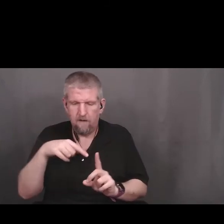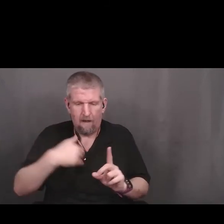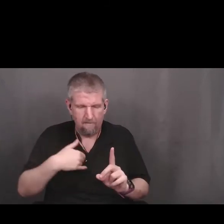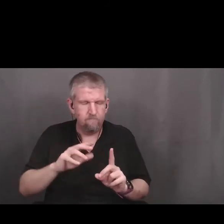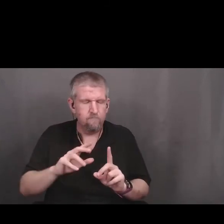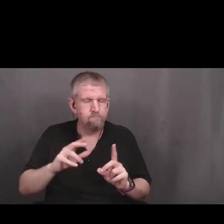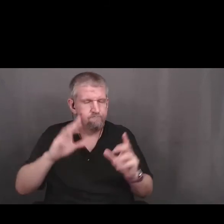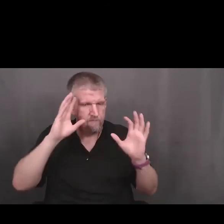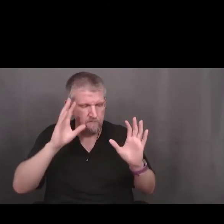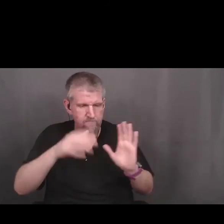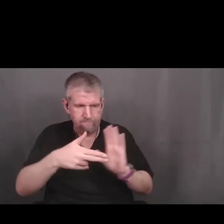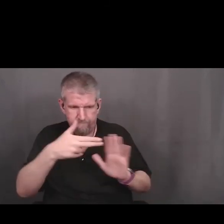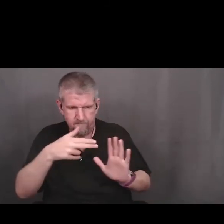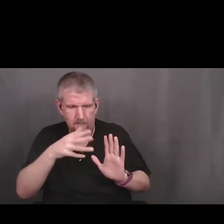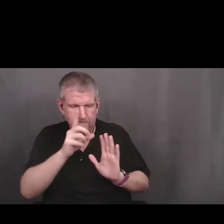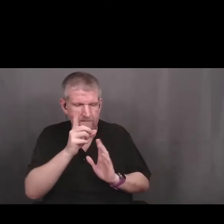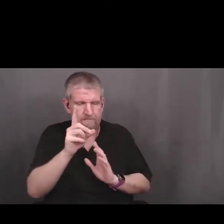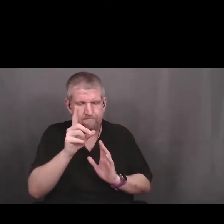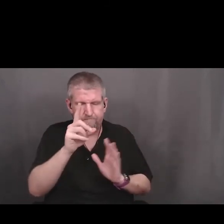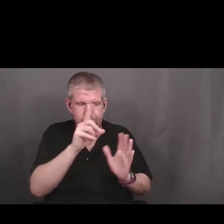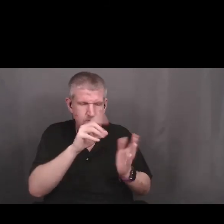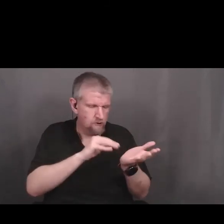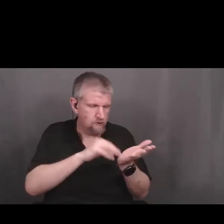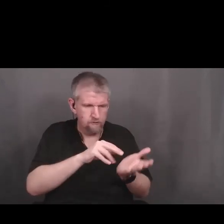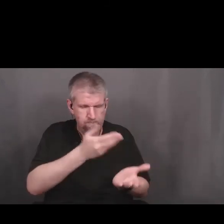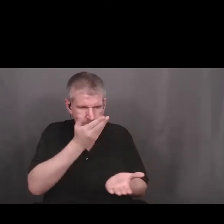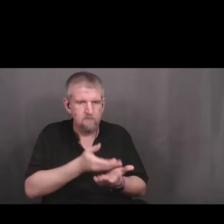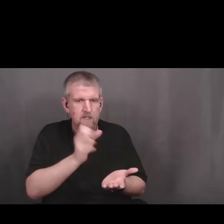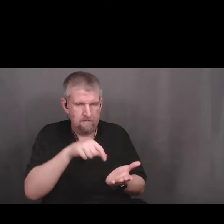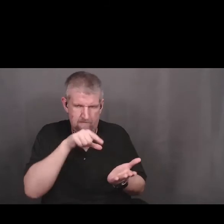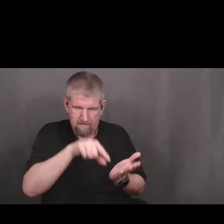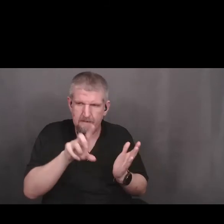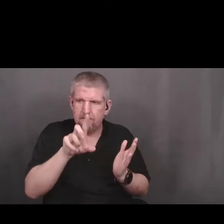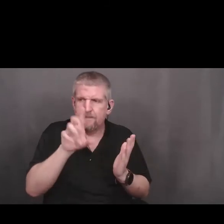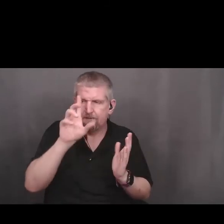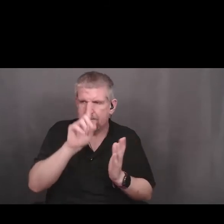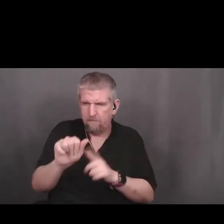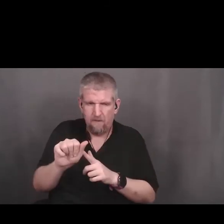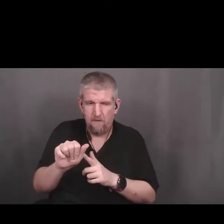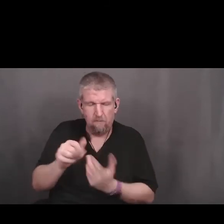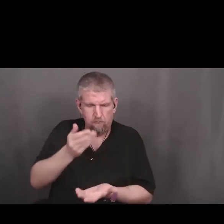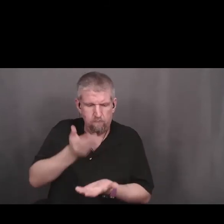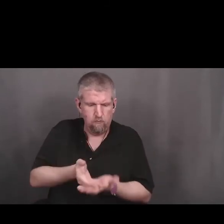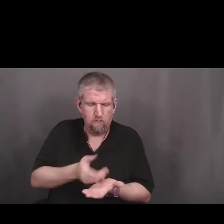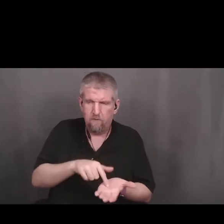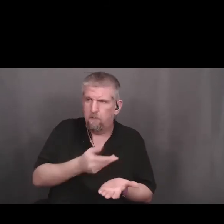that they are considered disabled, you will need to provide that information to social security, but they can still keep